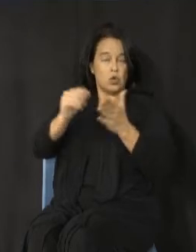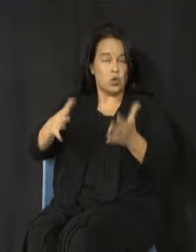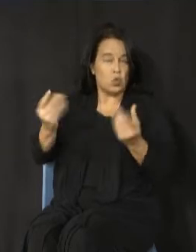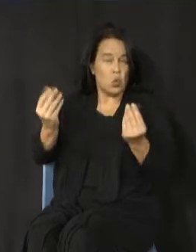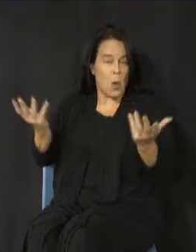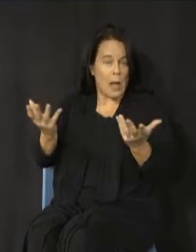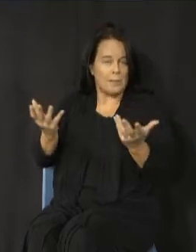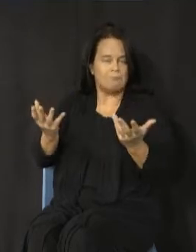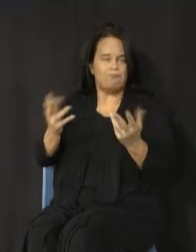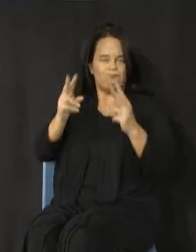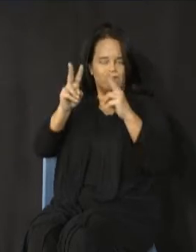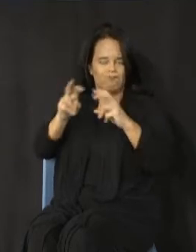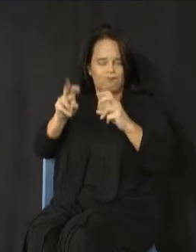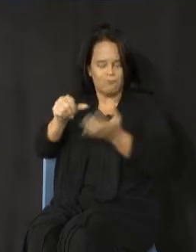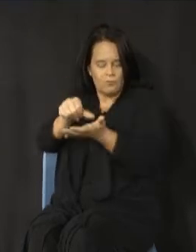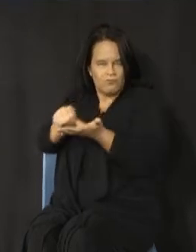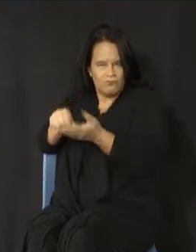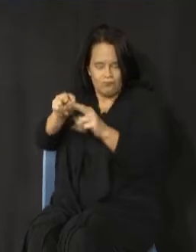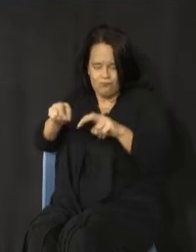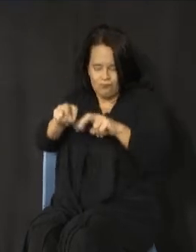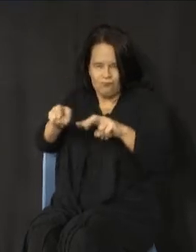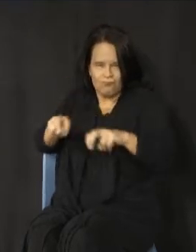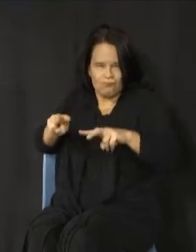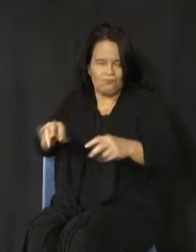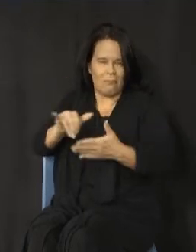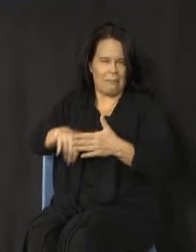Notice that this is labeled Lab #5.